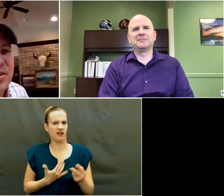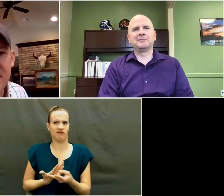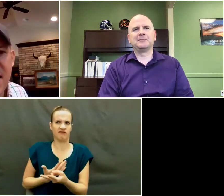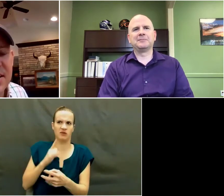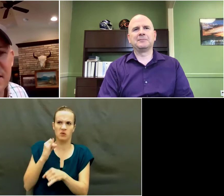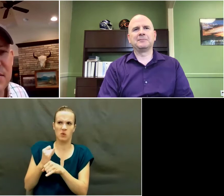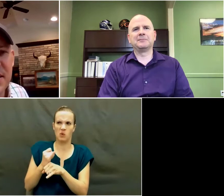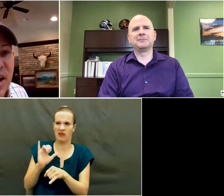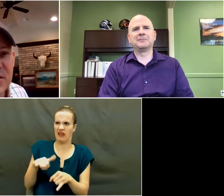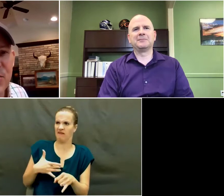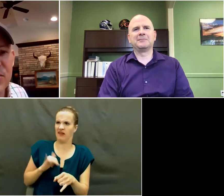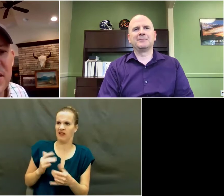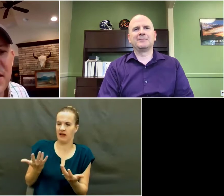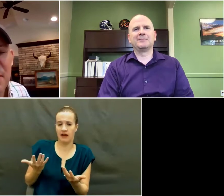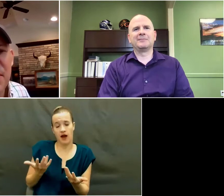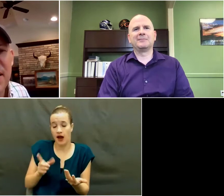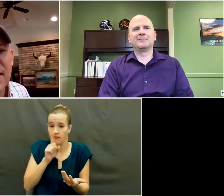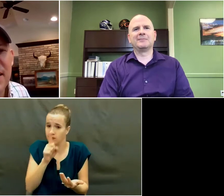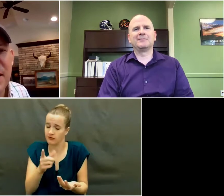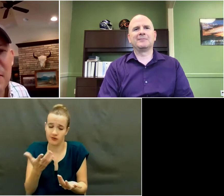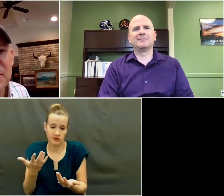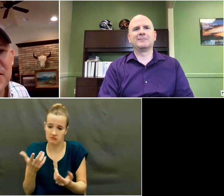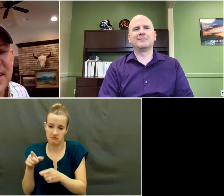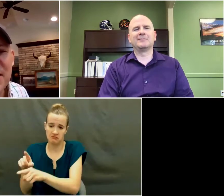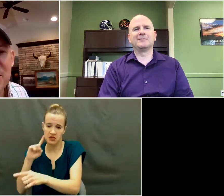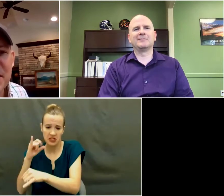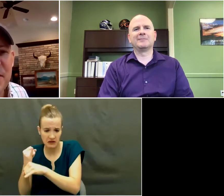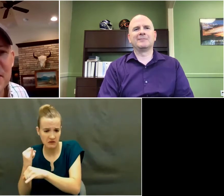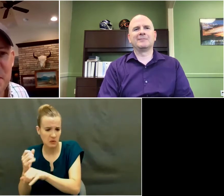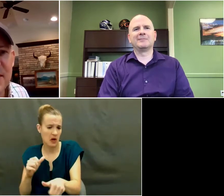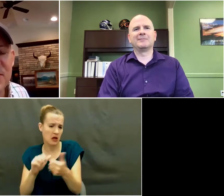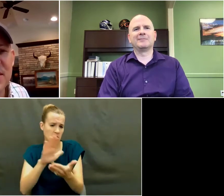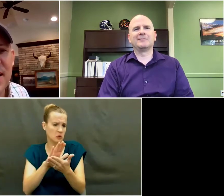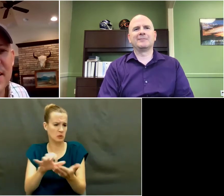sure it's not different than a lot of schools. But just kind of curious what that experience was like